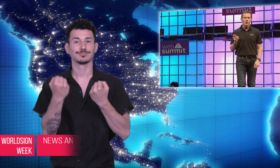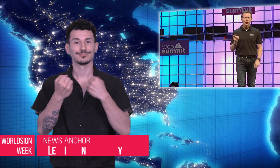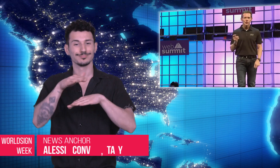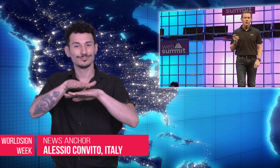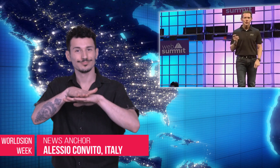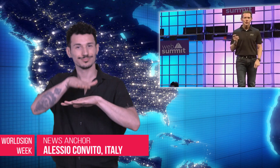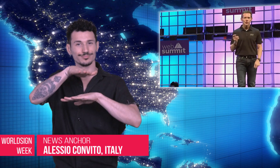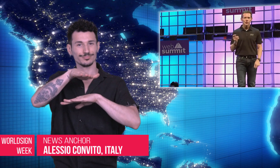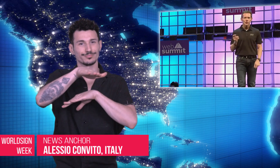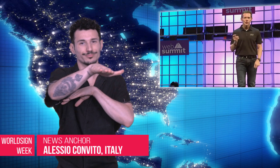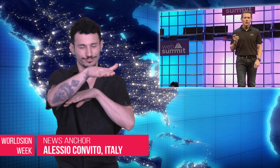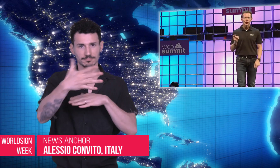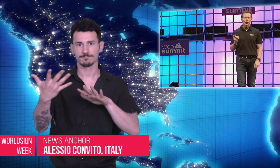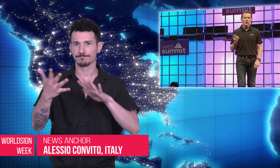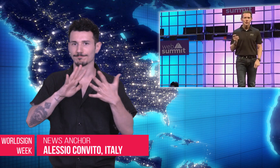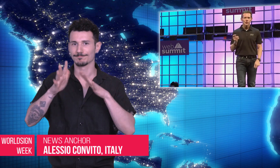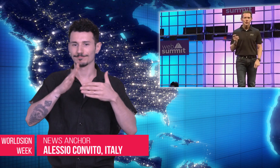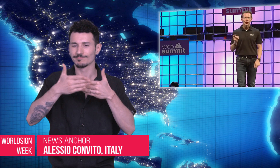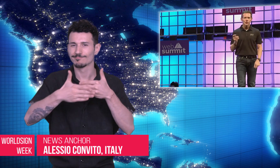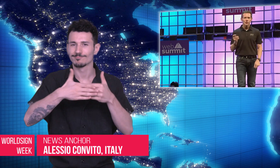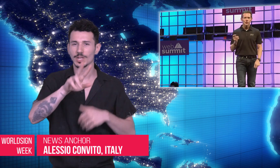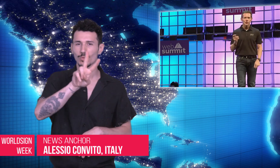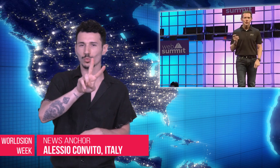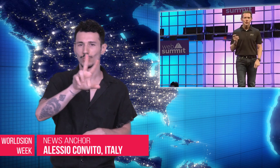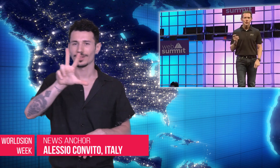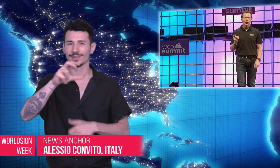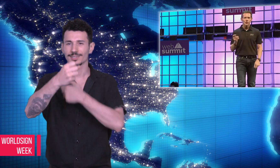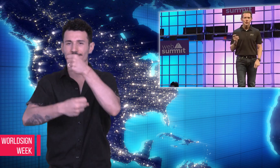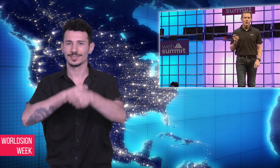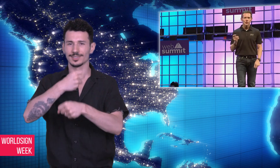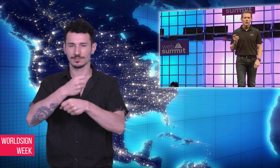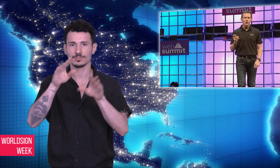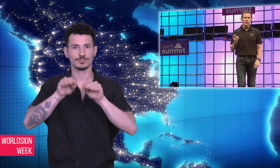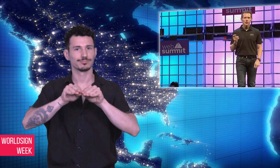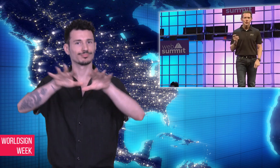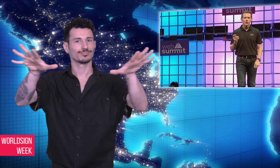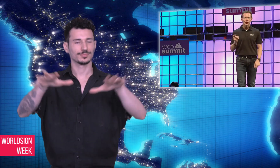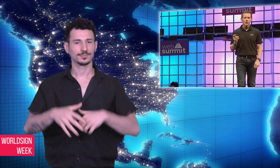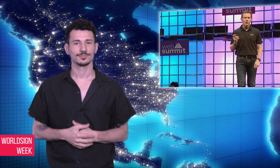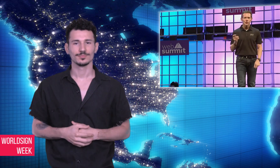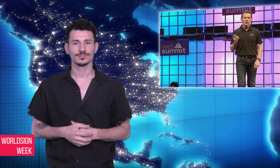Alessio: Flying cars to be a reality in a few years